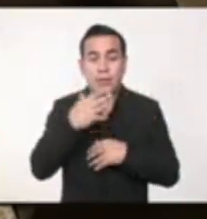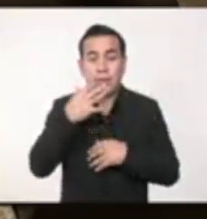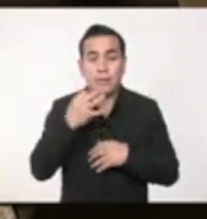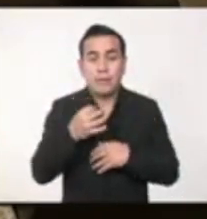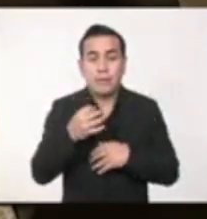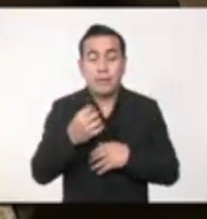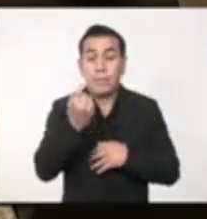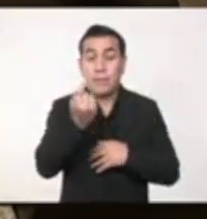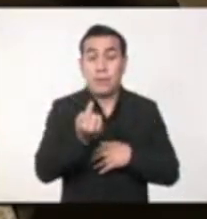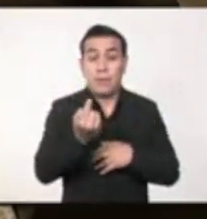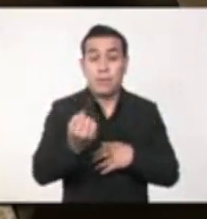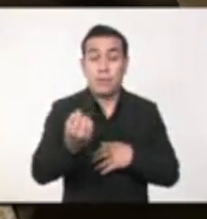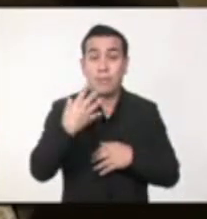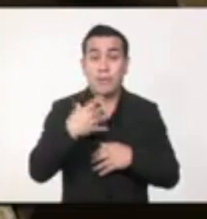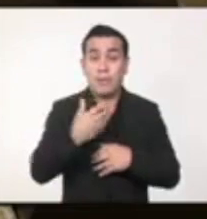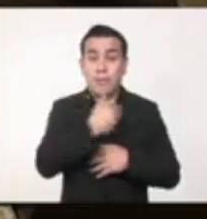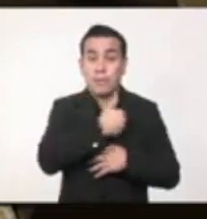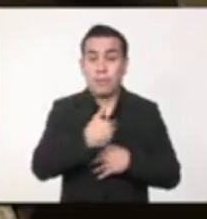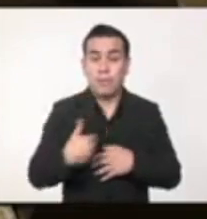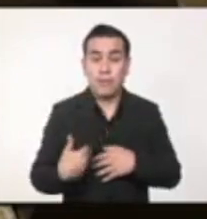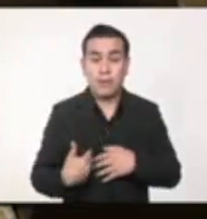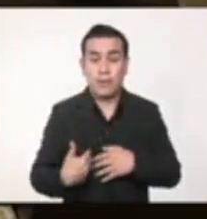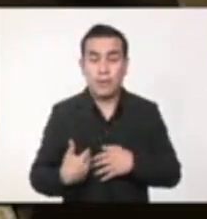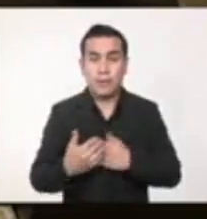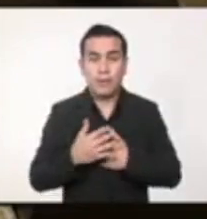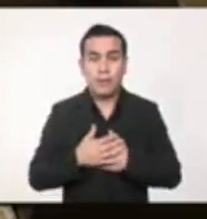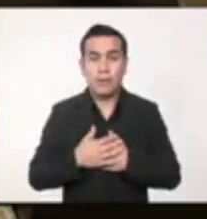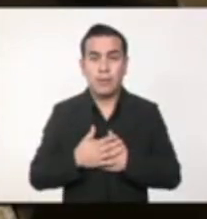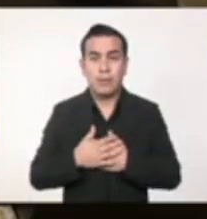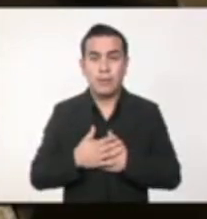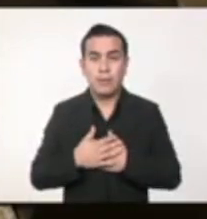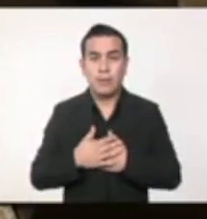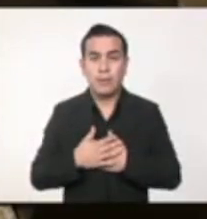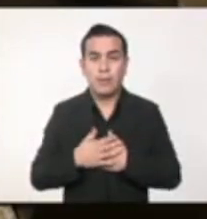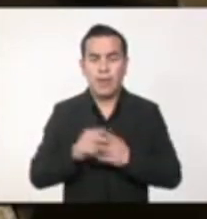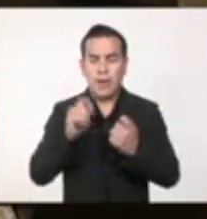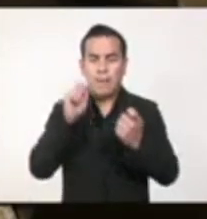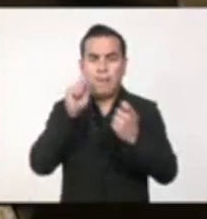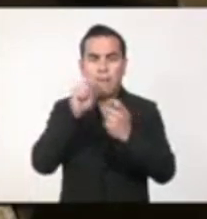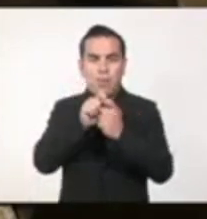President, but there it says, for specific reasons, previously